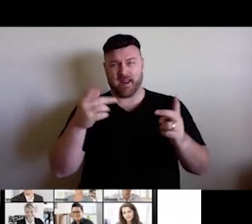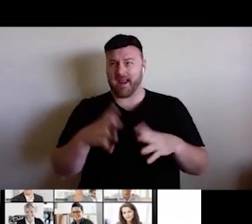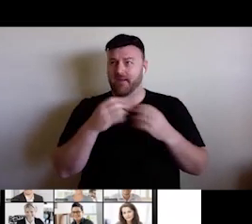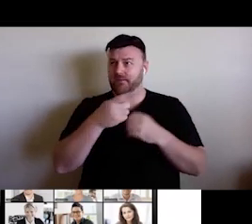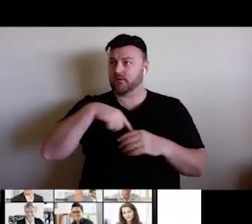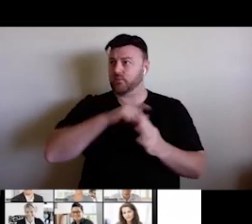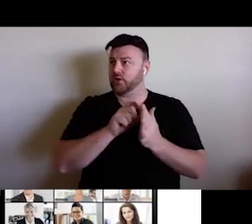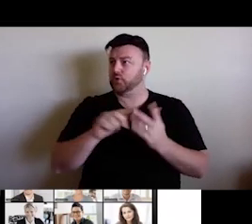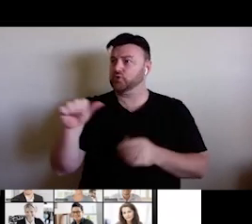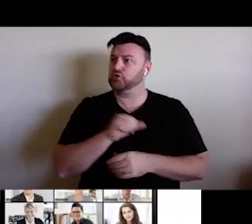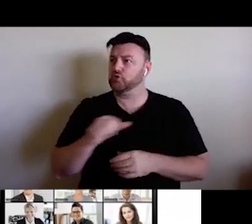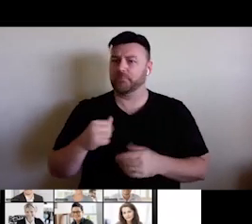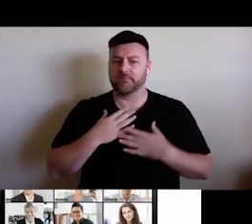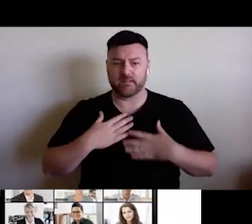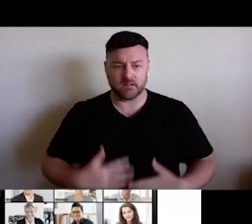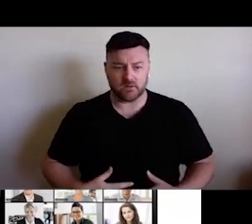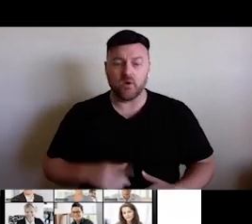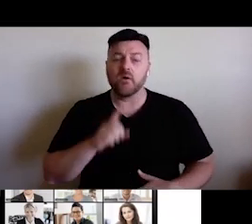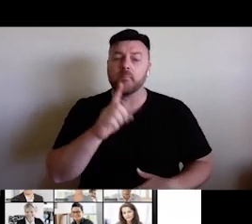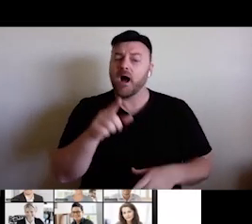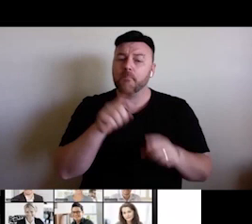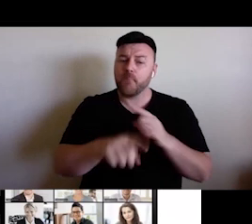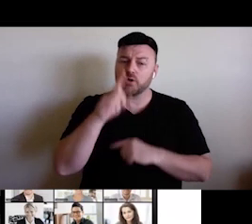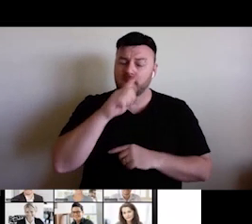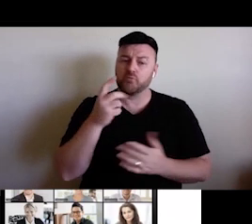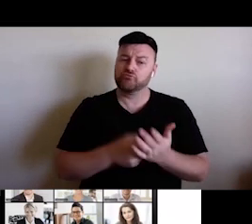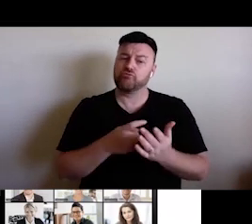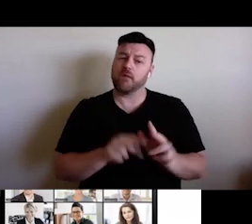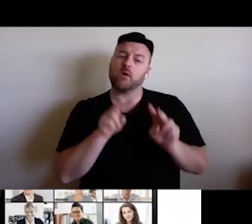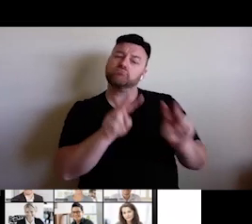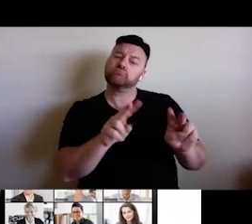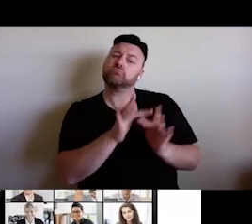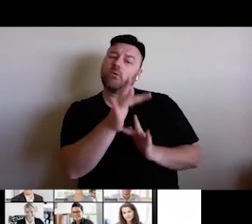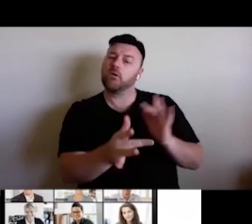prefer to consume content online. There are things you could do online